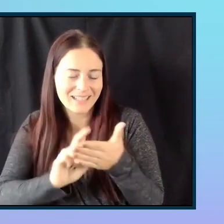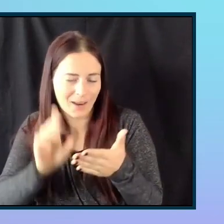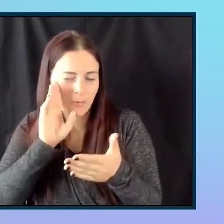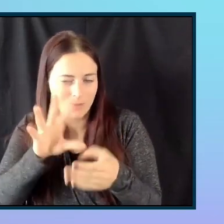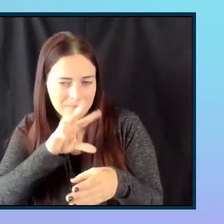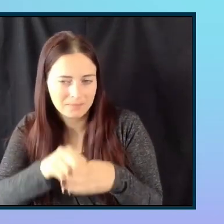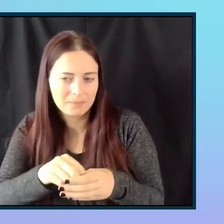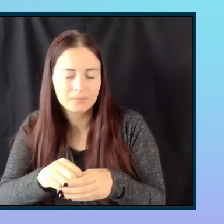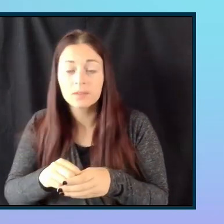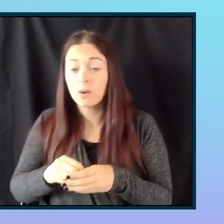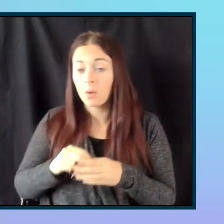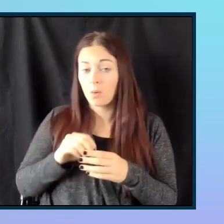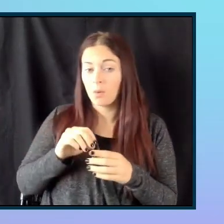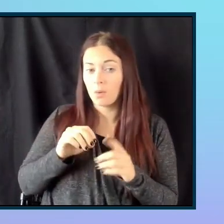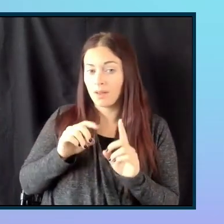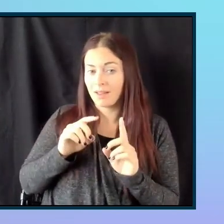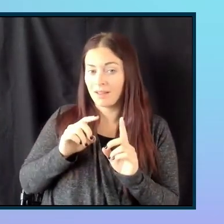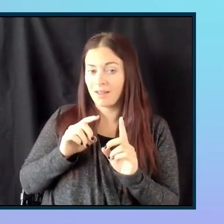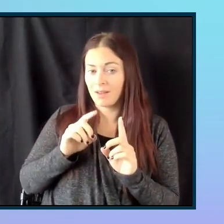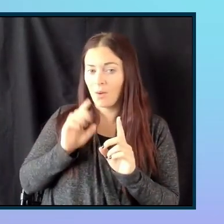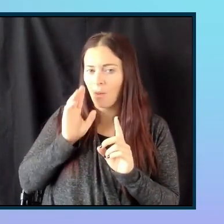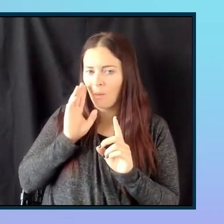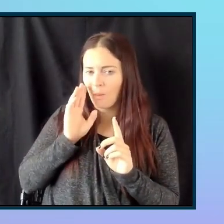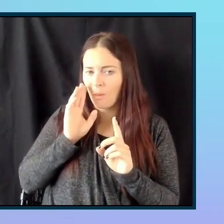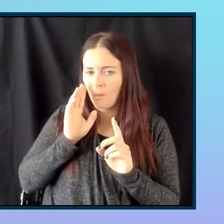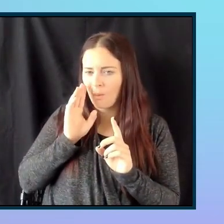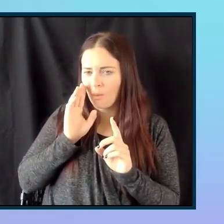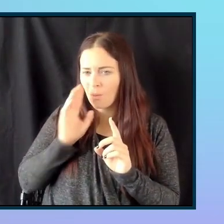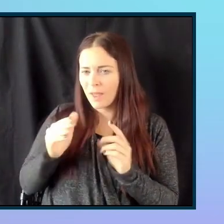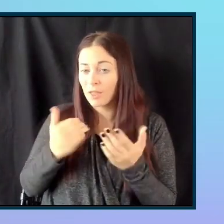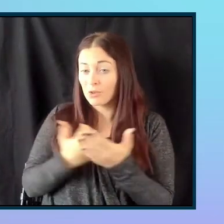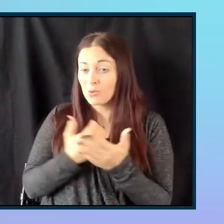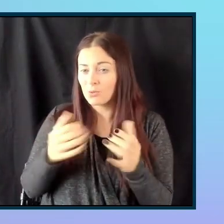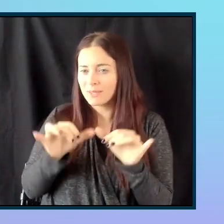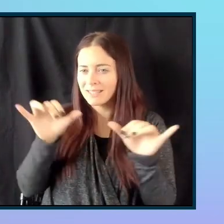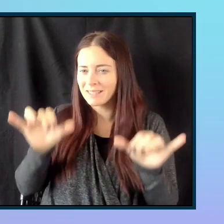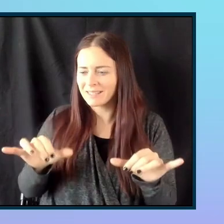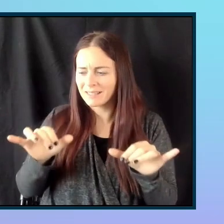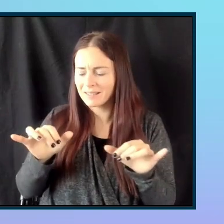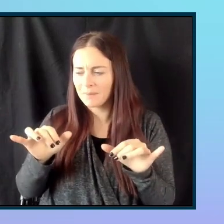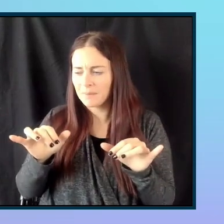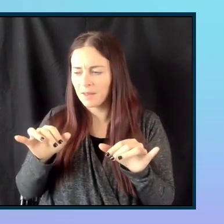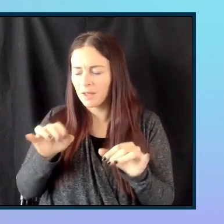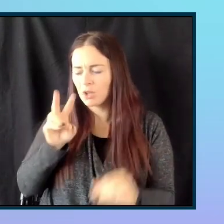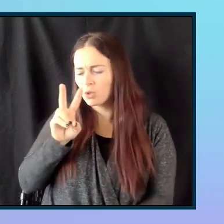as soon as 2.2 is released? I will, the 2.2 release kind of impact